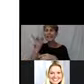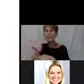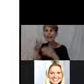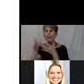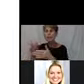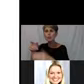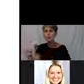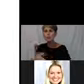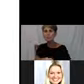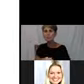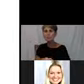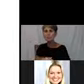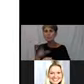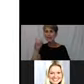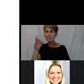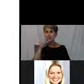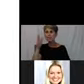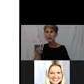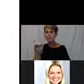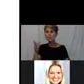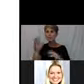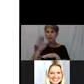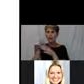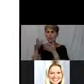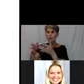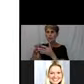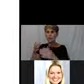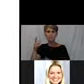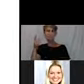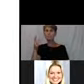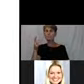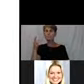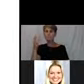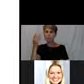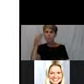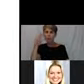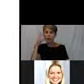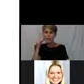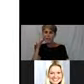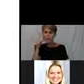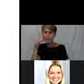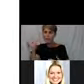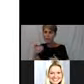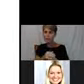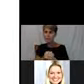unless you've been on the streets to witness it. So we really want when we go out to suspend our reality